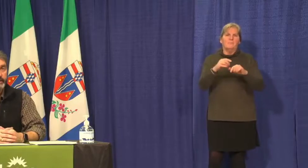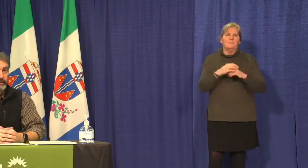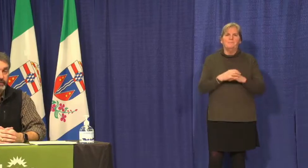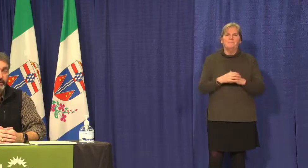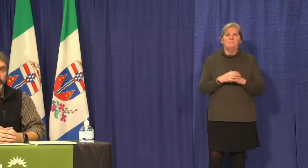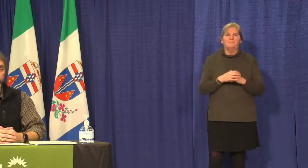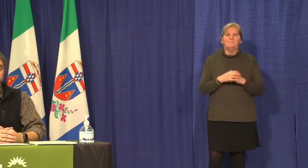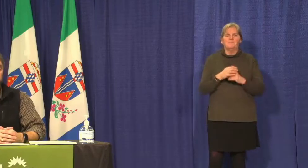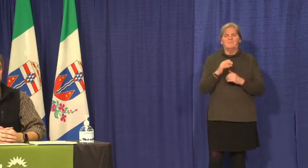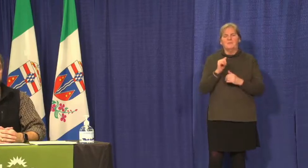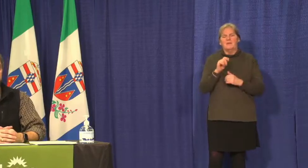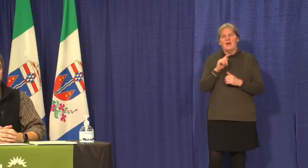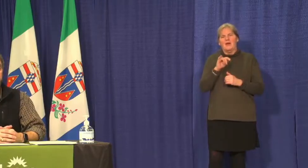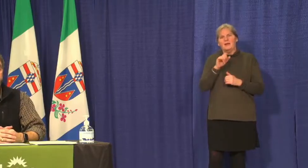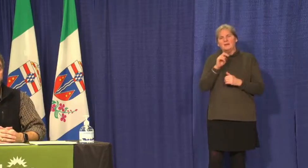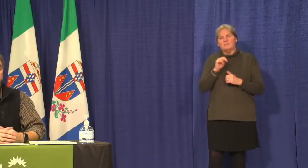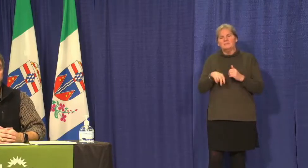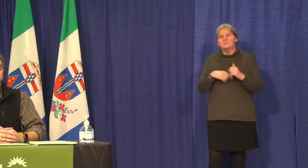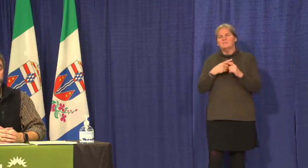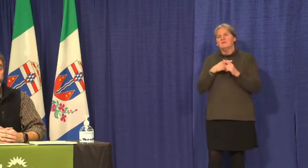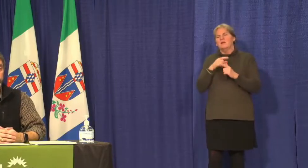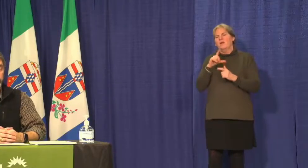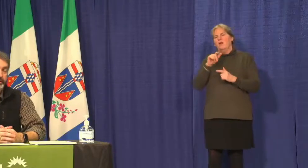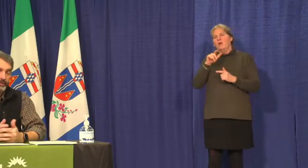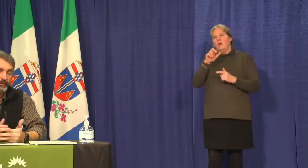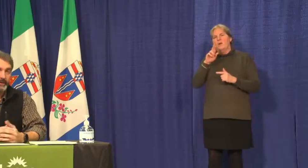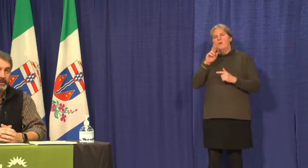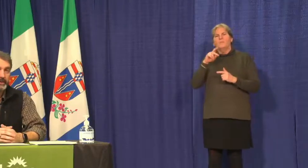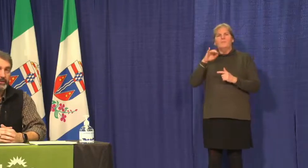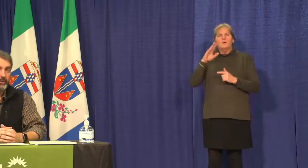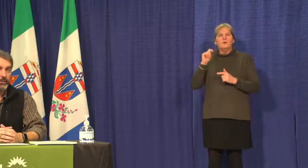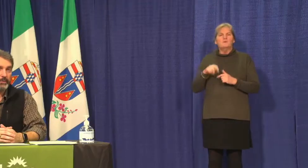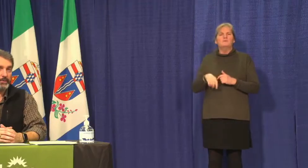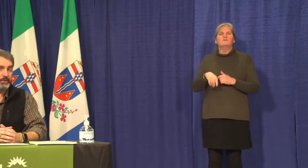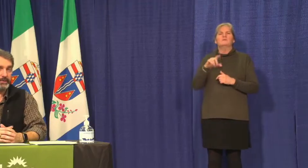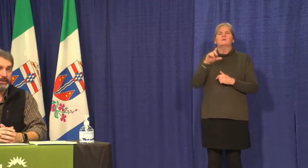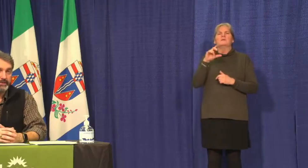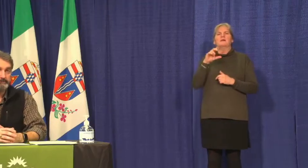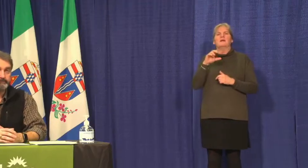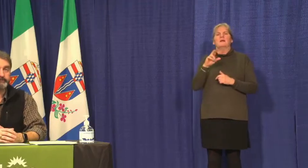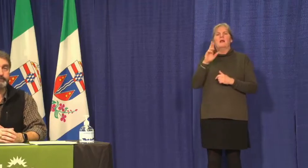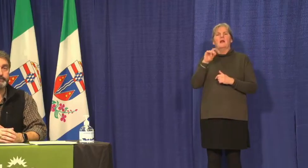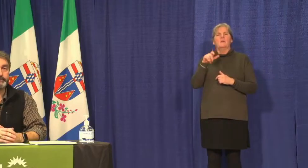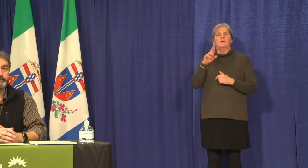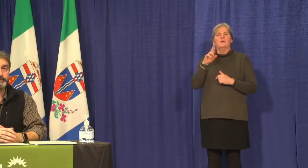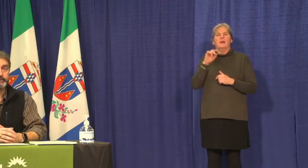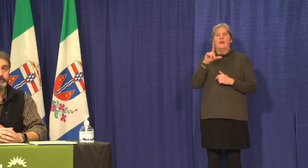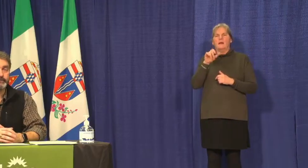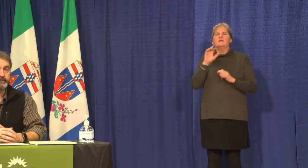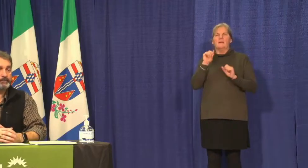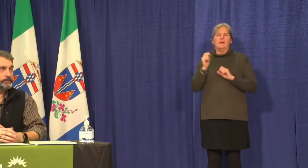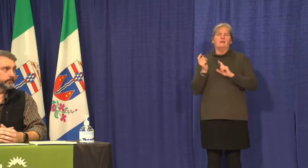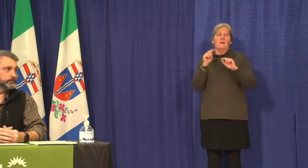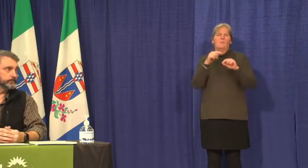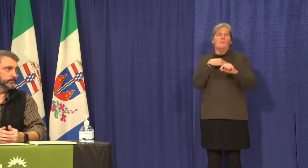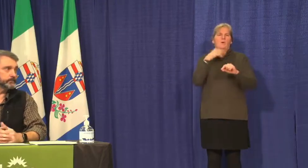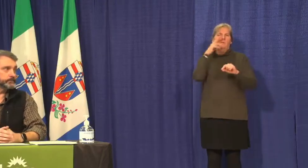people in Atlin or lower post, Fort Liard, those areas.